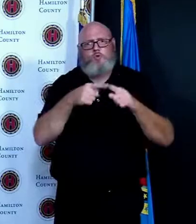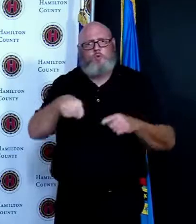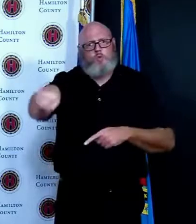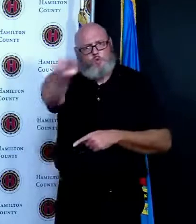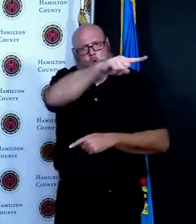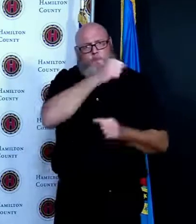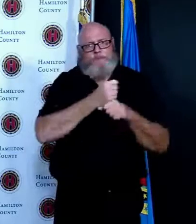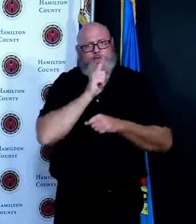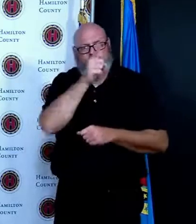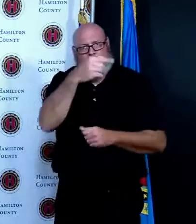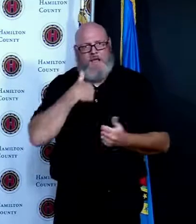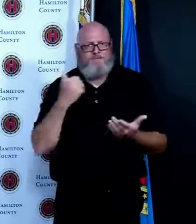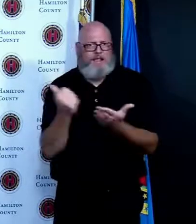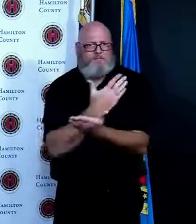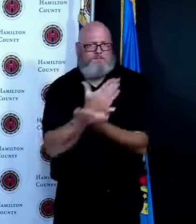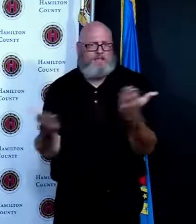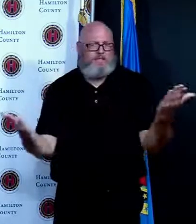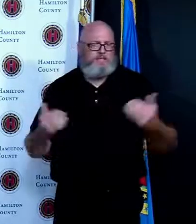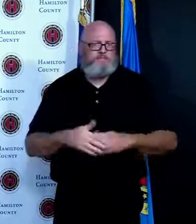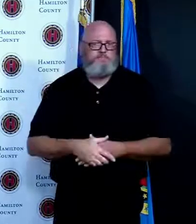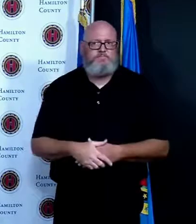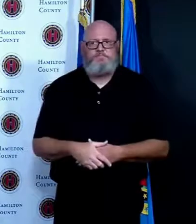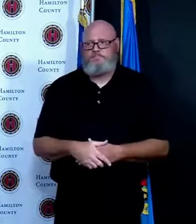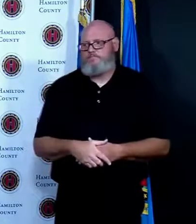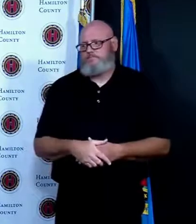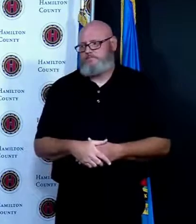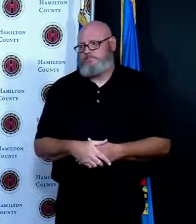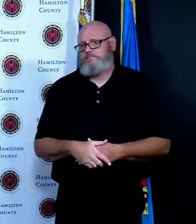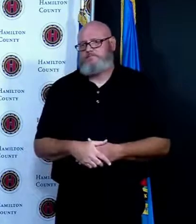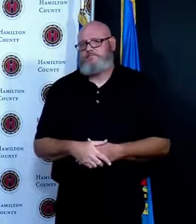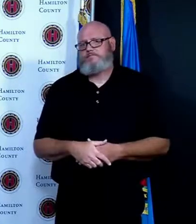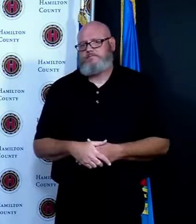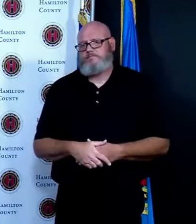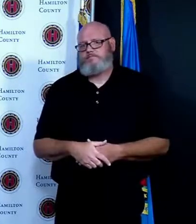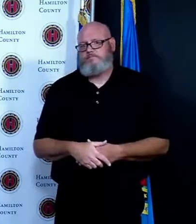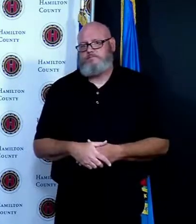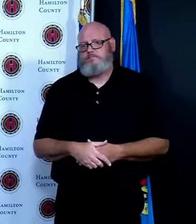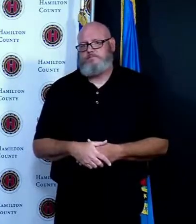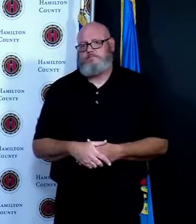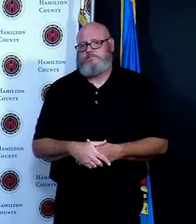with that Commissioner Driehaus I'm happy to expand on anything or answer any questions